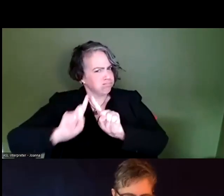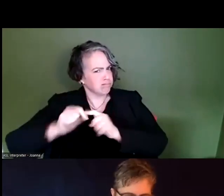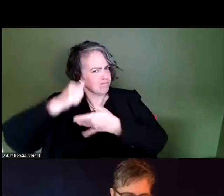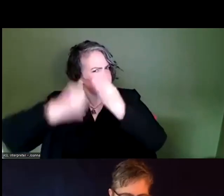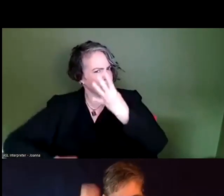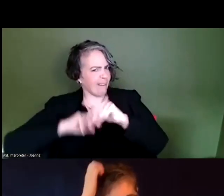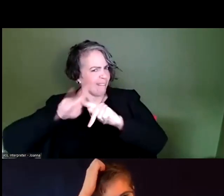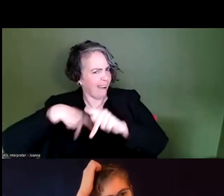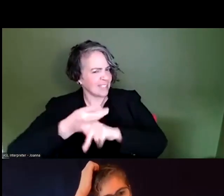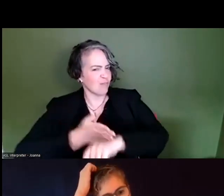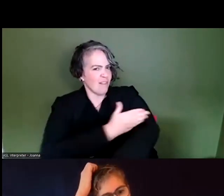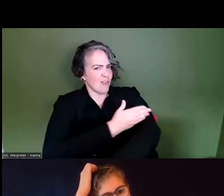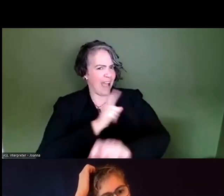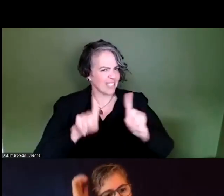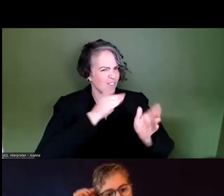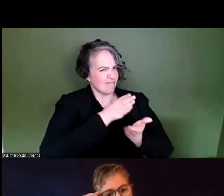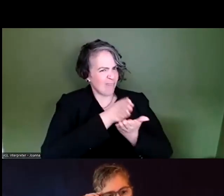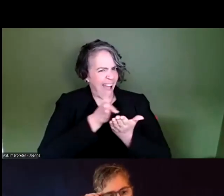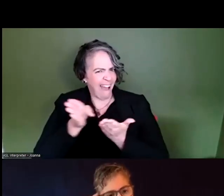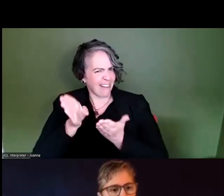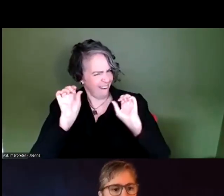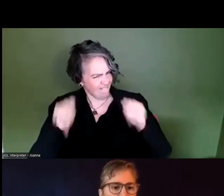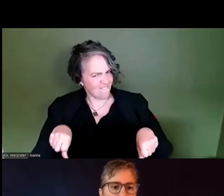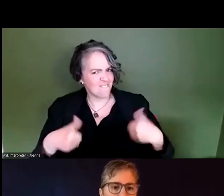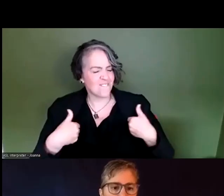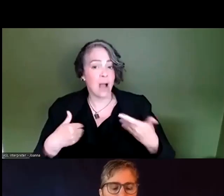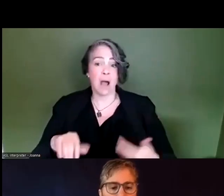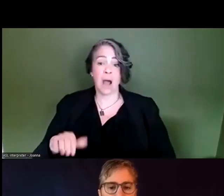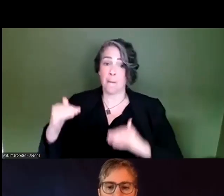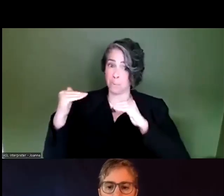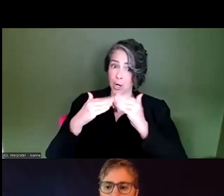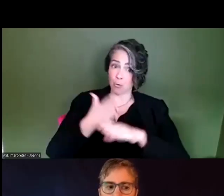peer recovery support centers, you know, to be able to go with and then introduce people around.